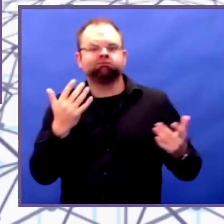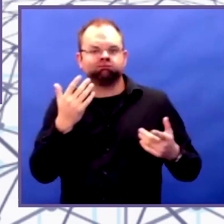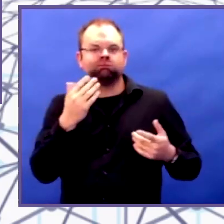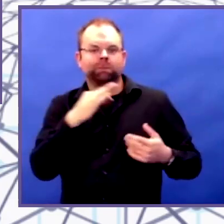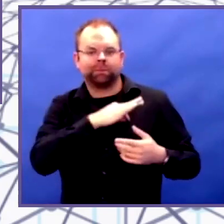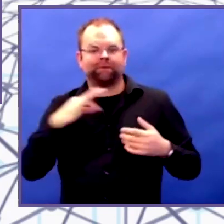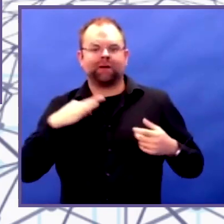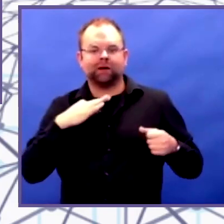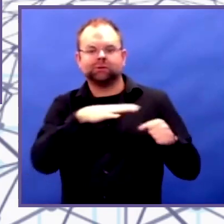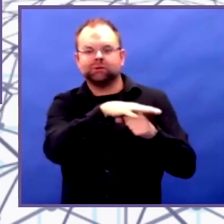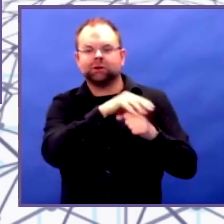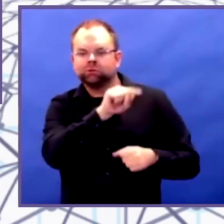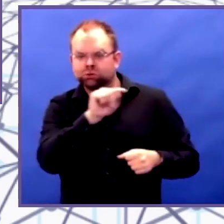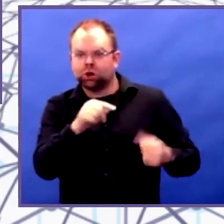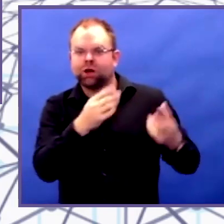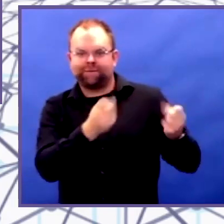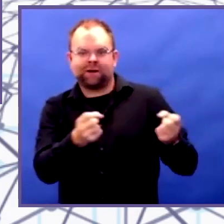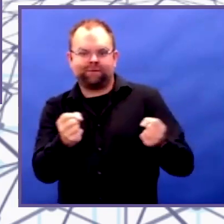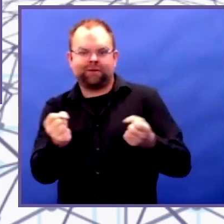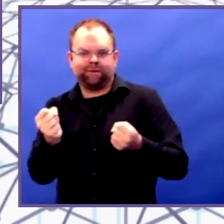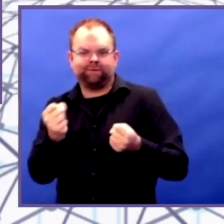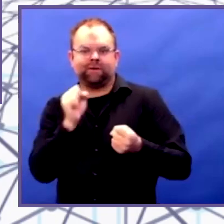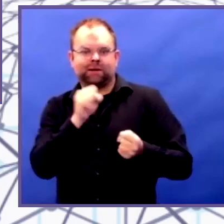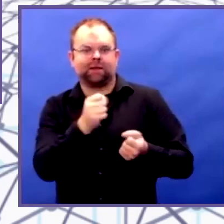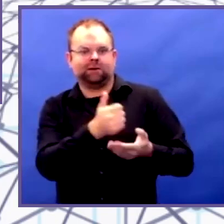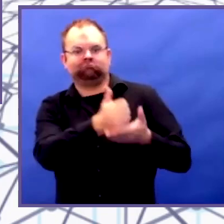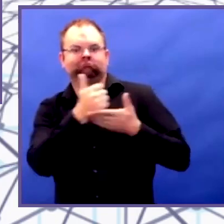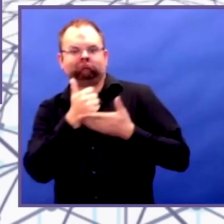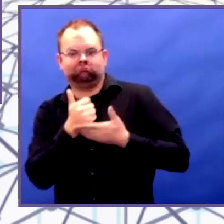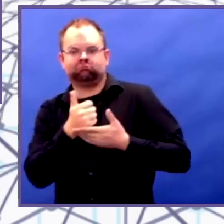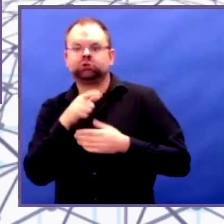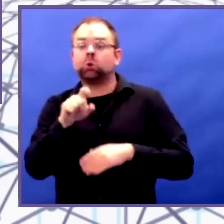We have our persons with disabilities who are role models.